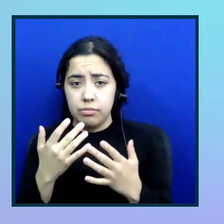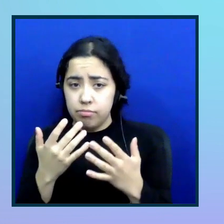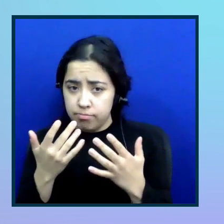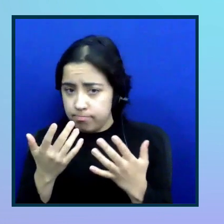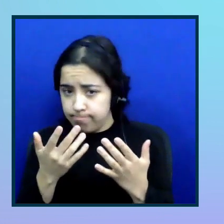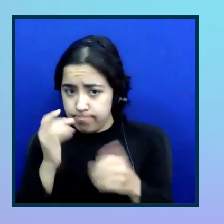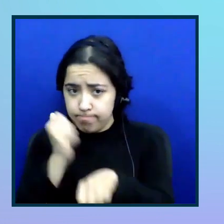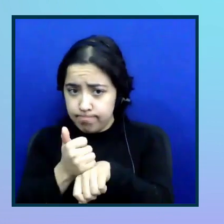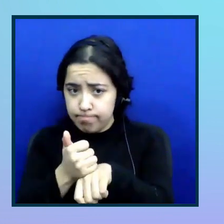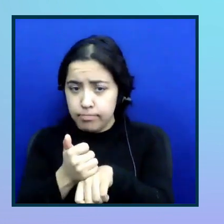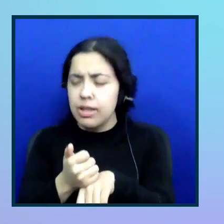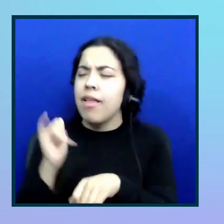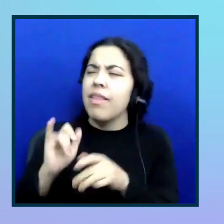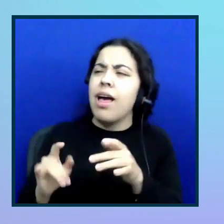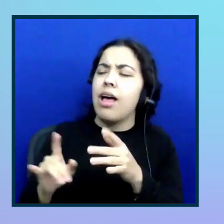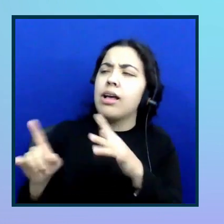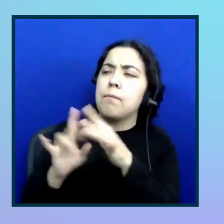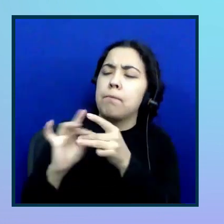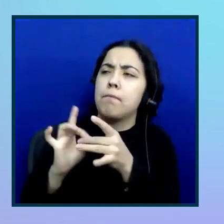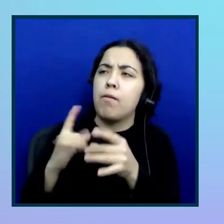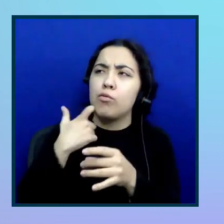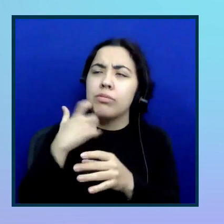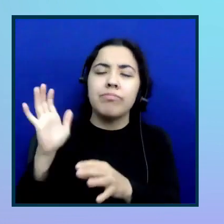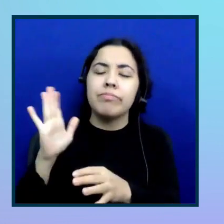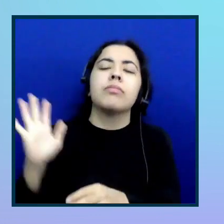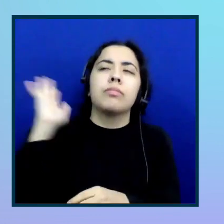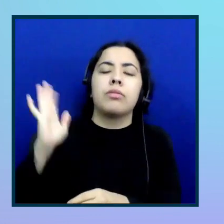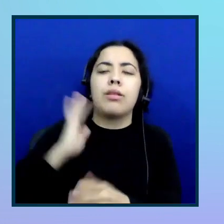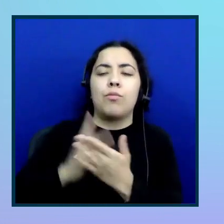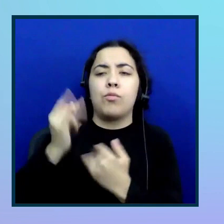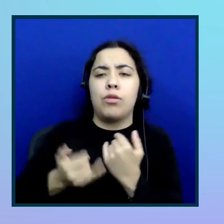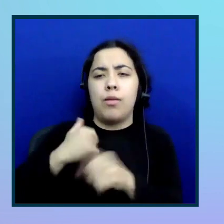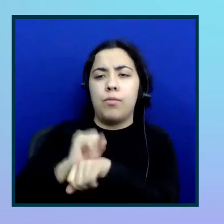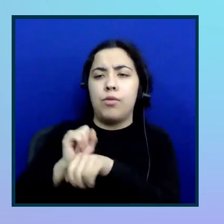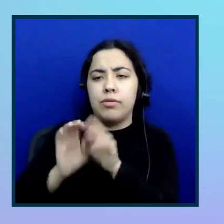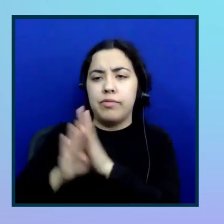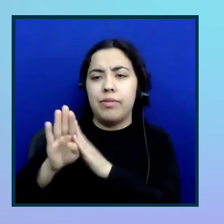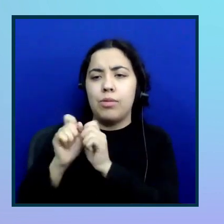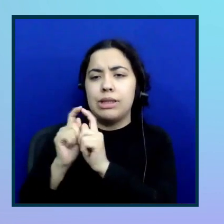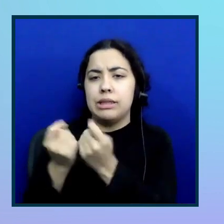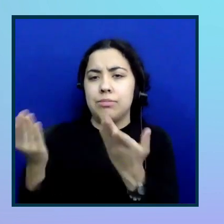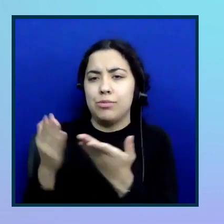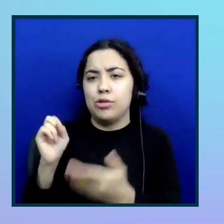but it came up at one point on a project that I was working on with the team here at Shopify.